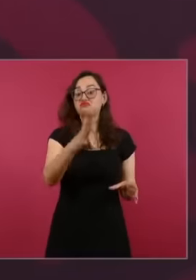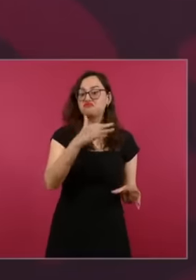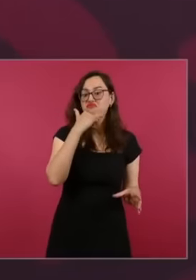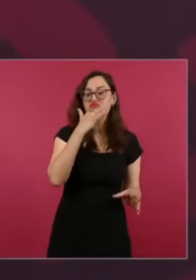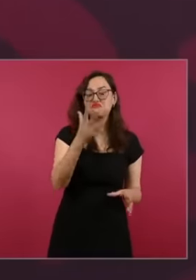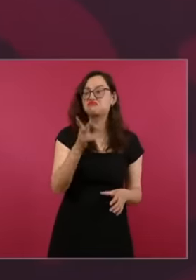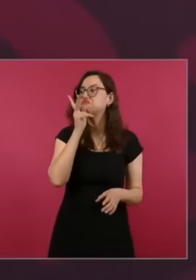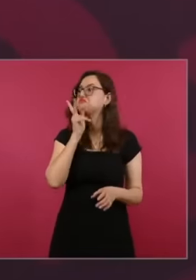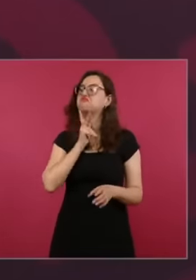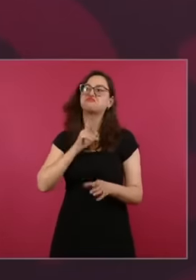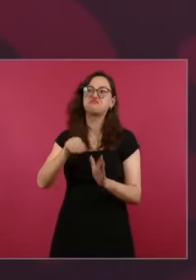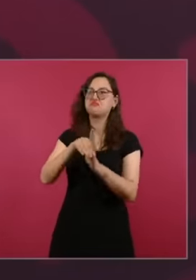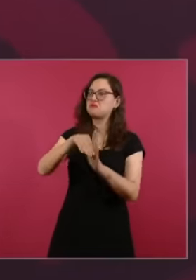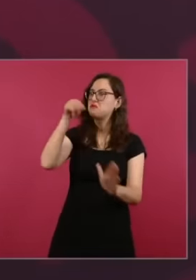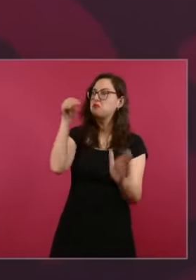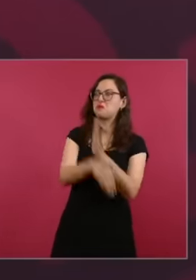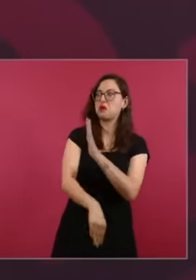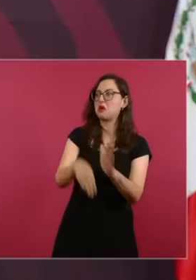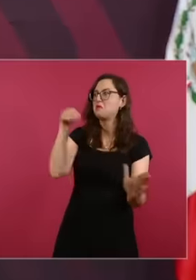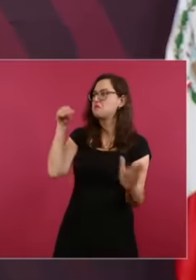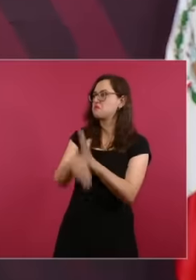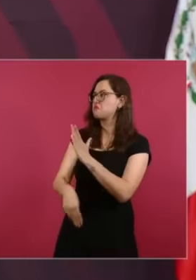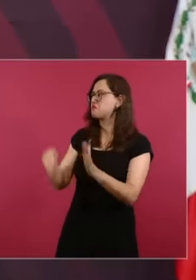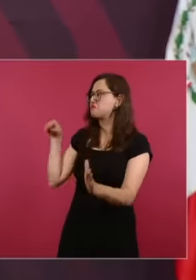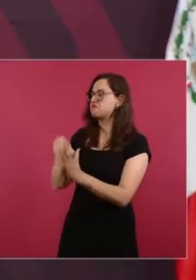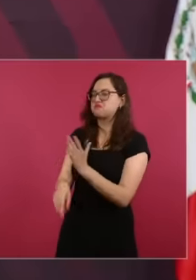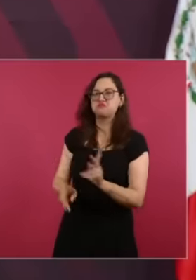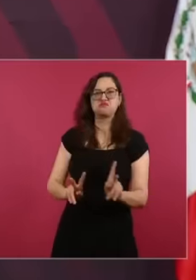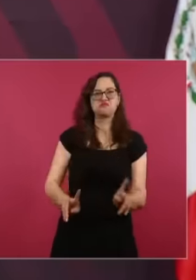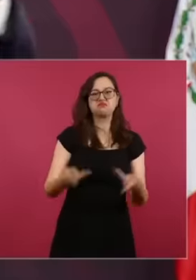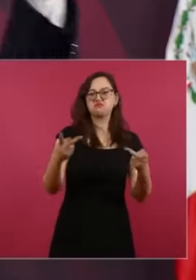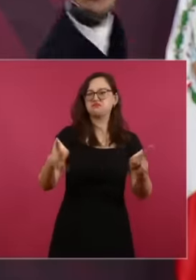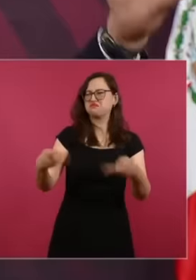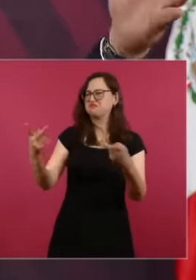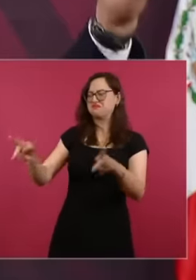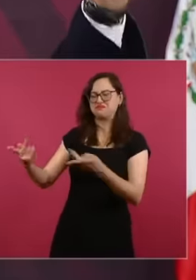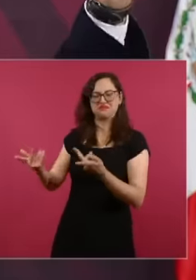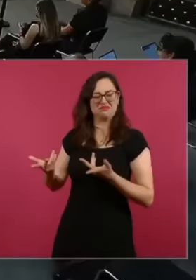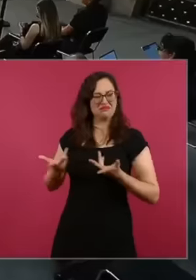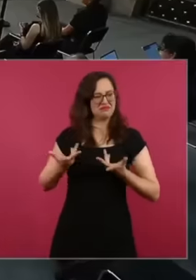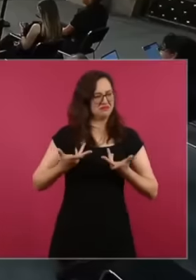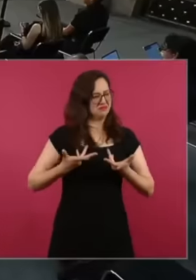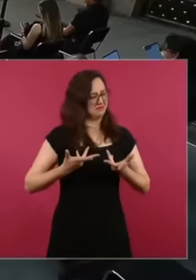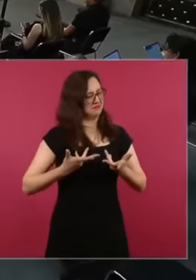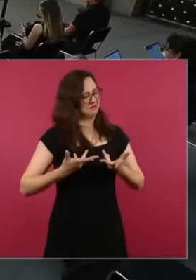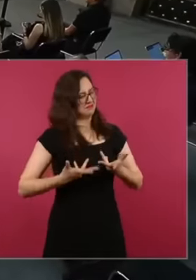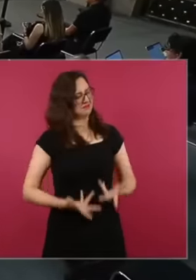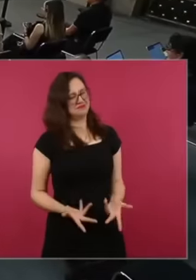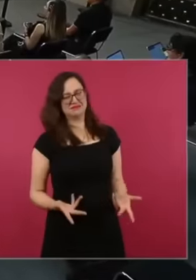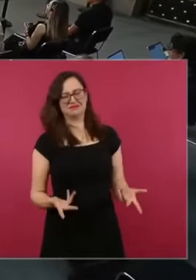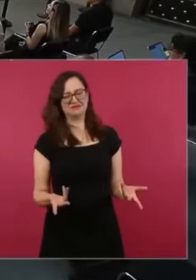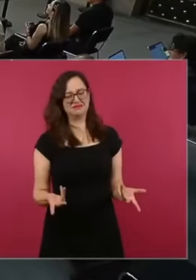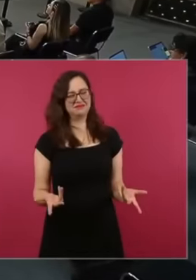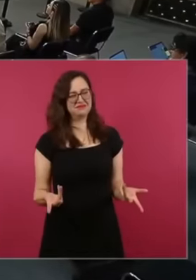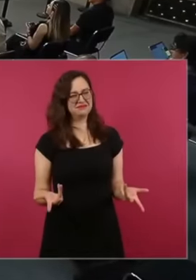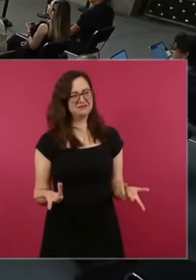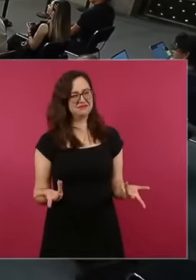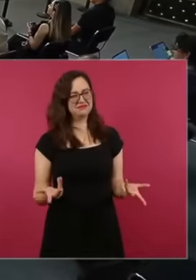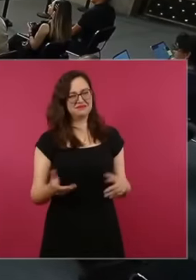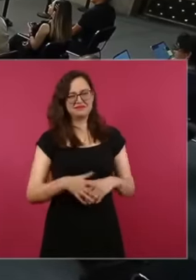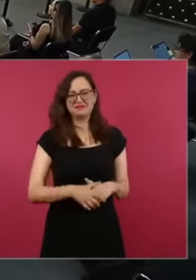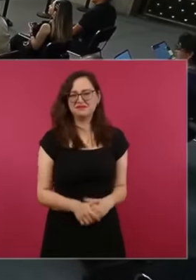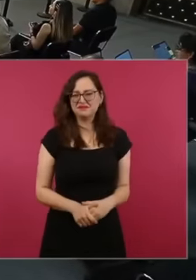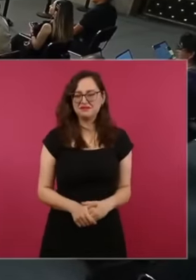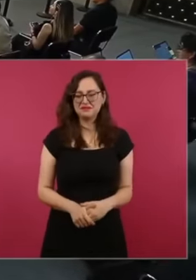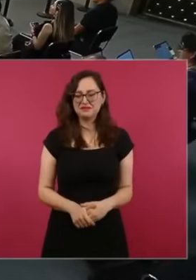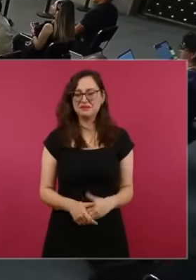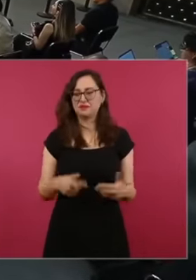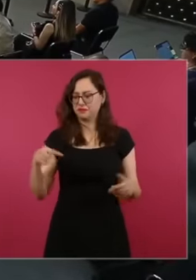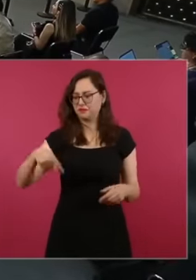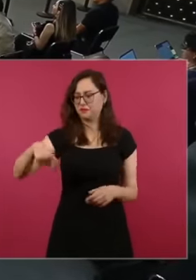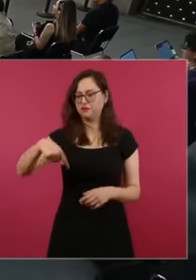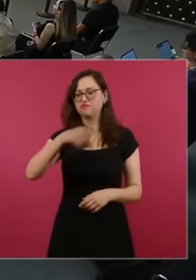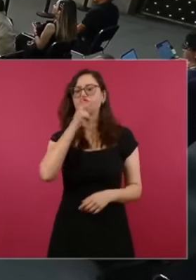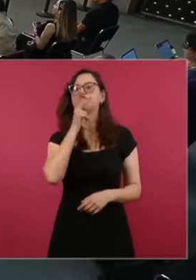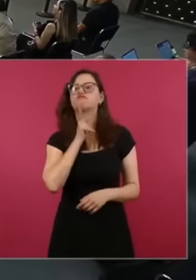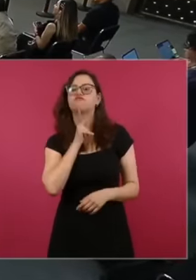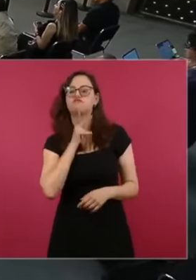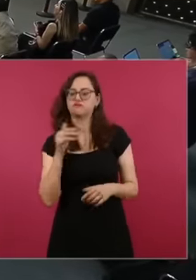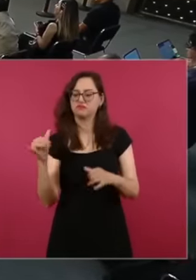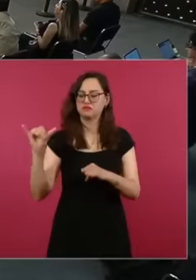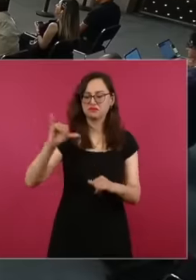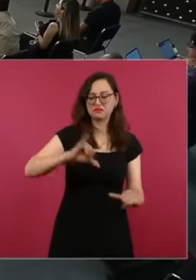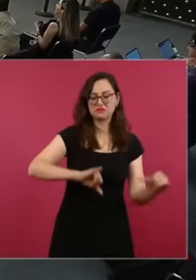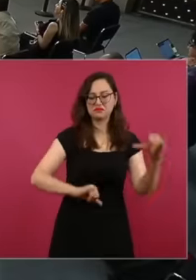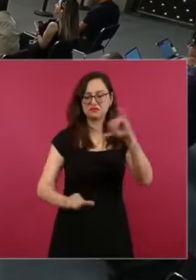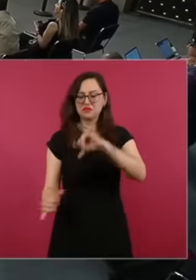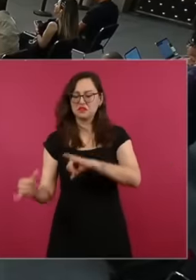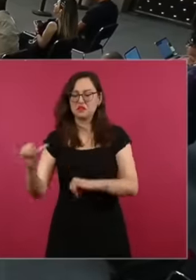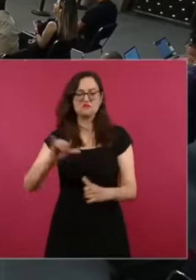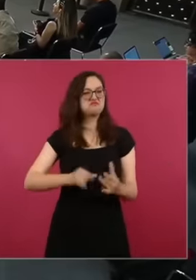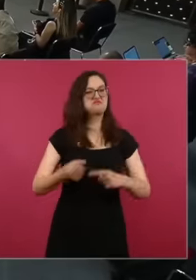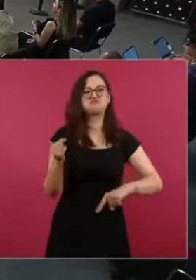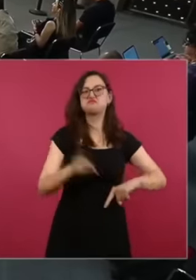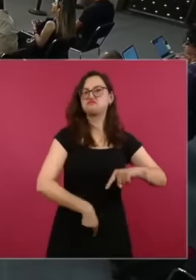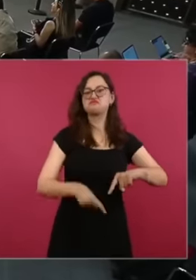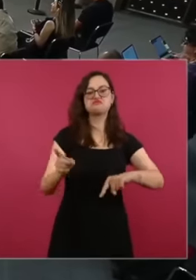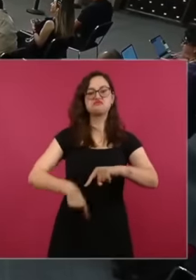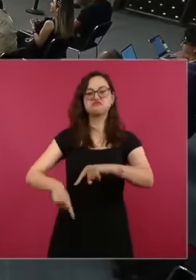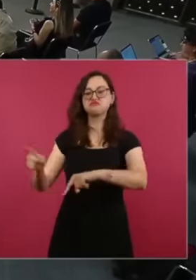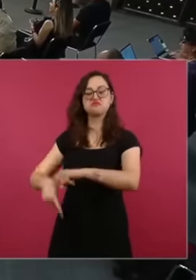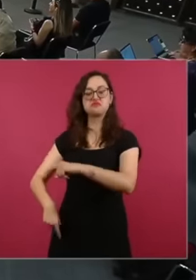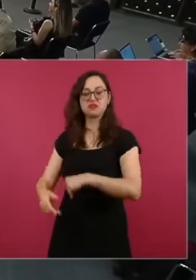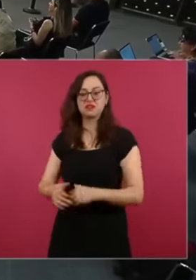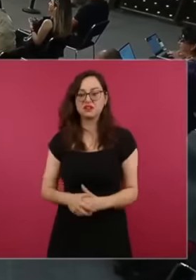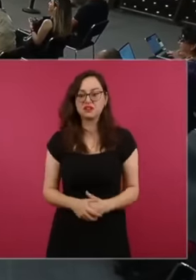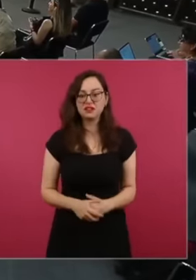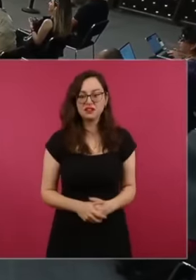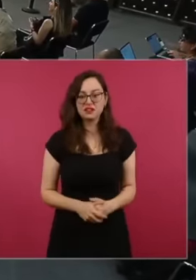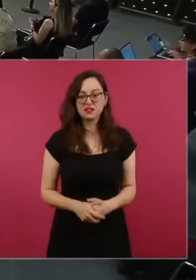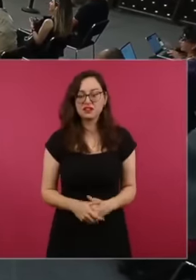The oil company destroyed the petrochemical industry. The refineries did not turn them into